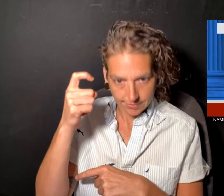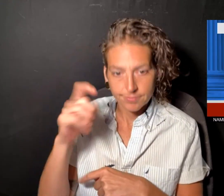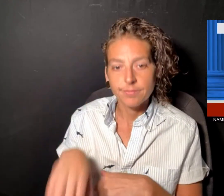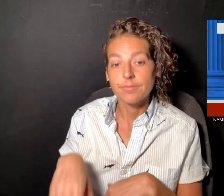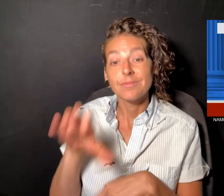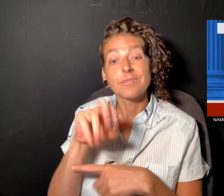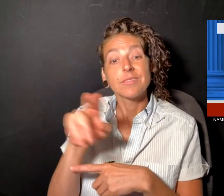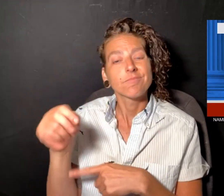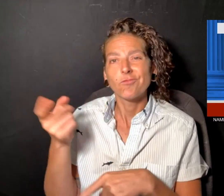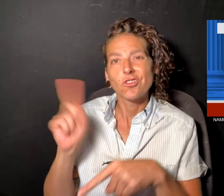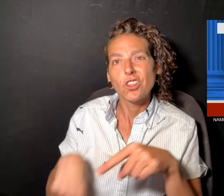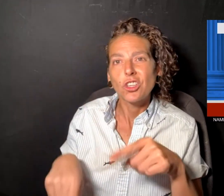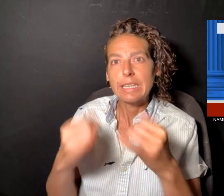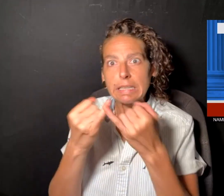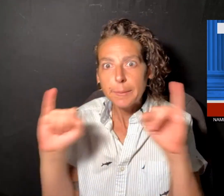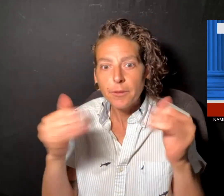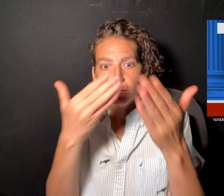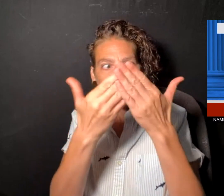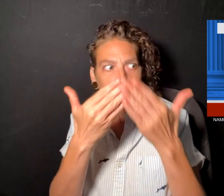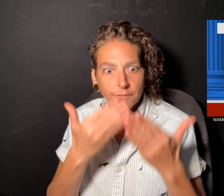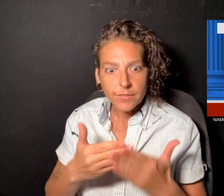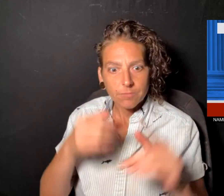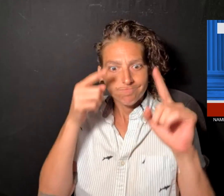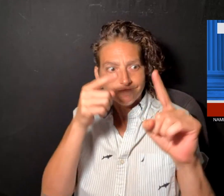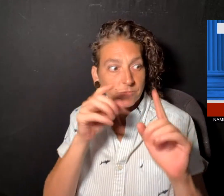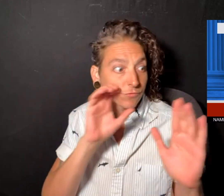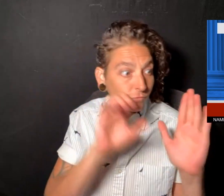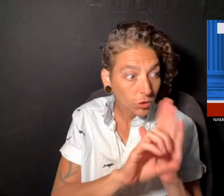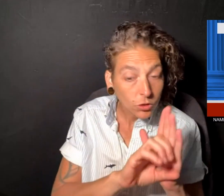C n n could not independently verify the photos and addresses,